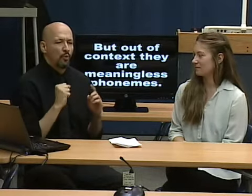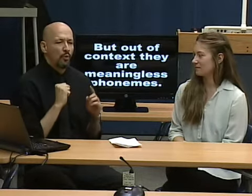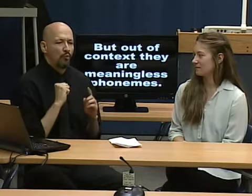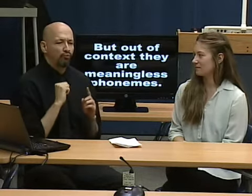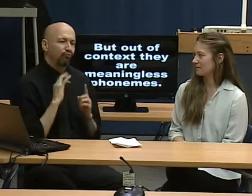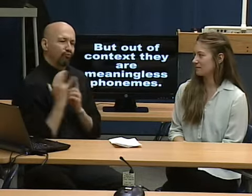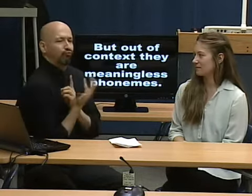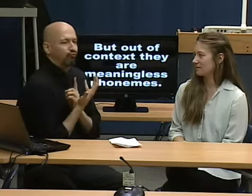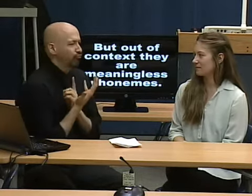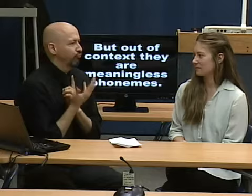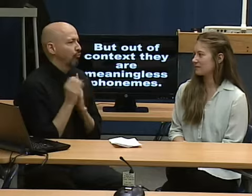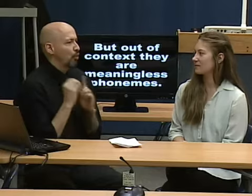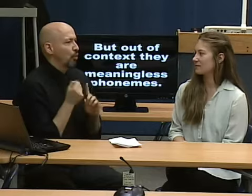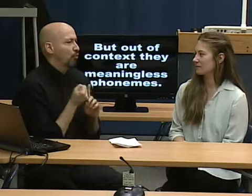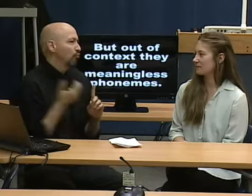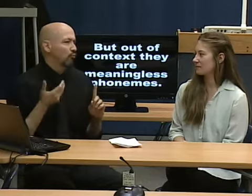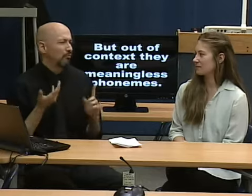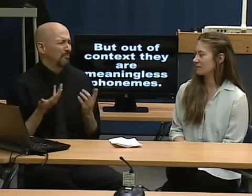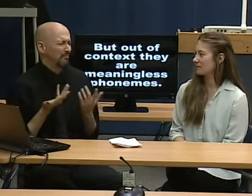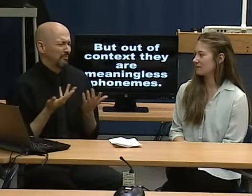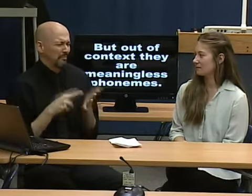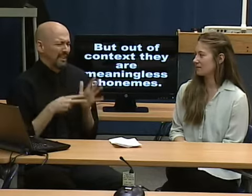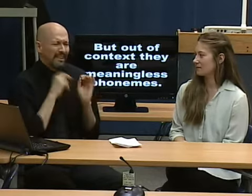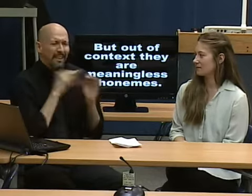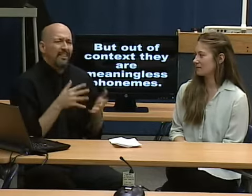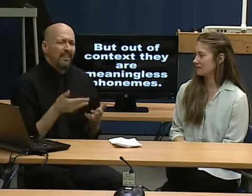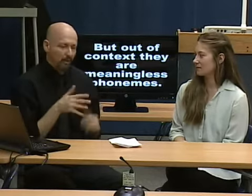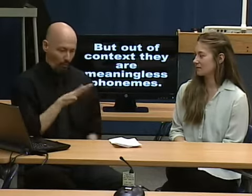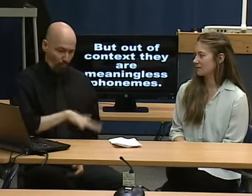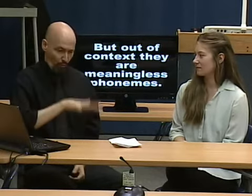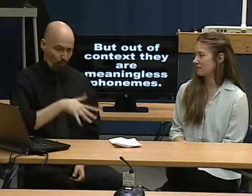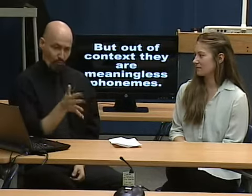...no surroundings... ...no expanding of the idea... it means nothing.